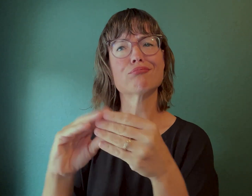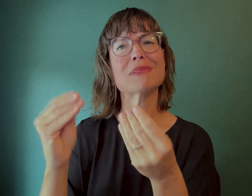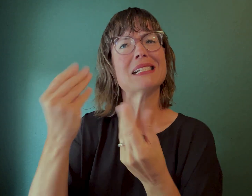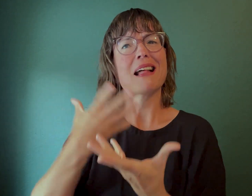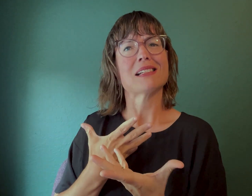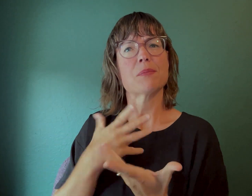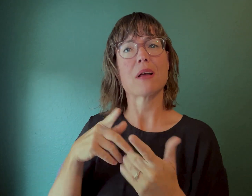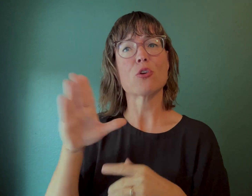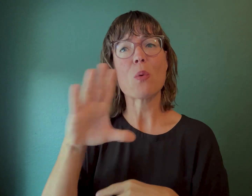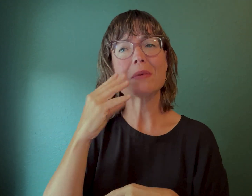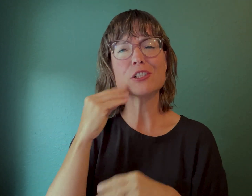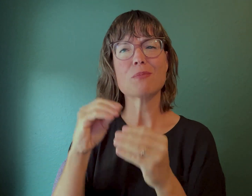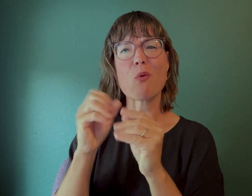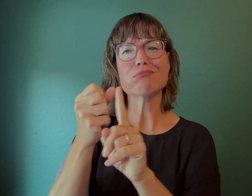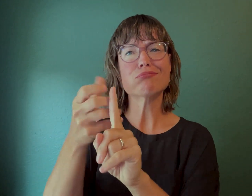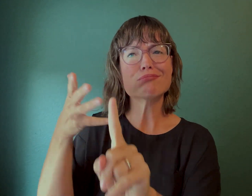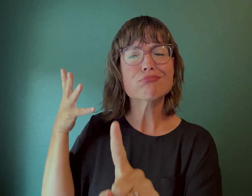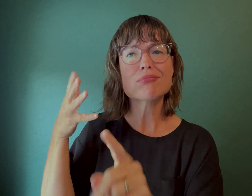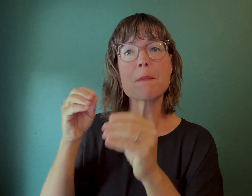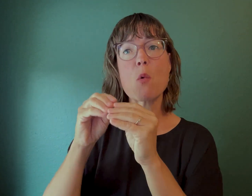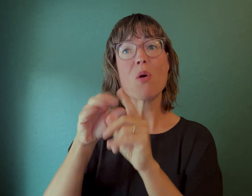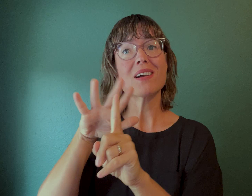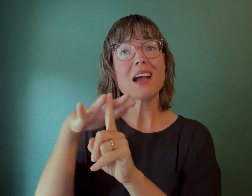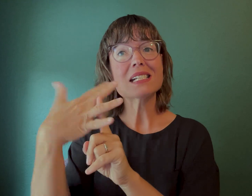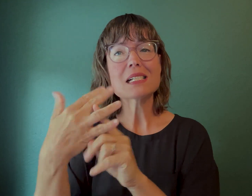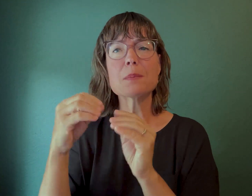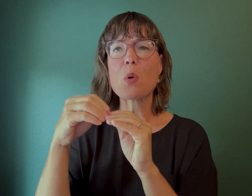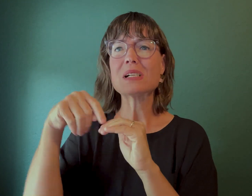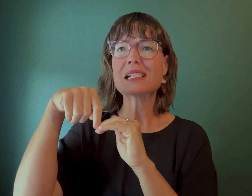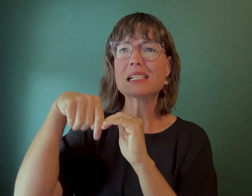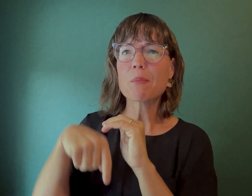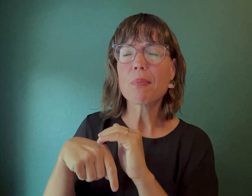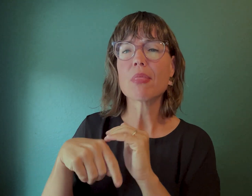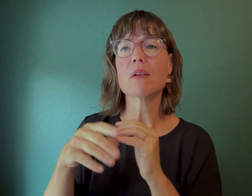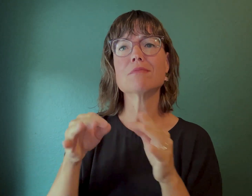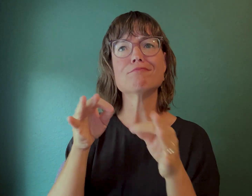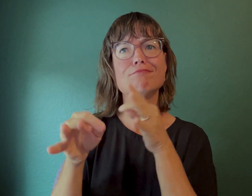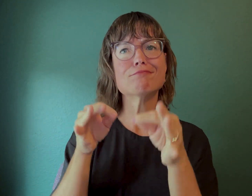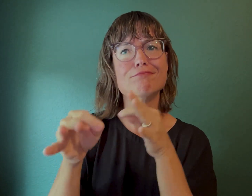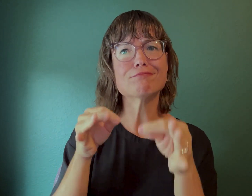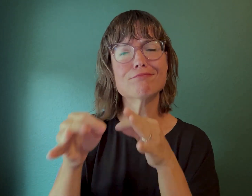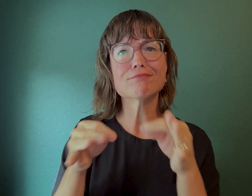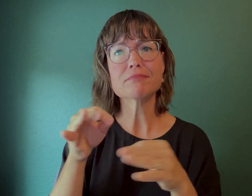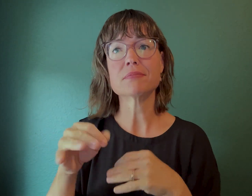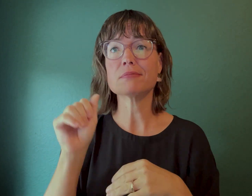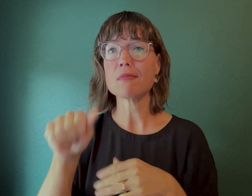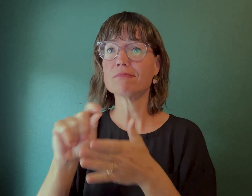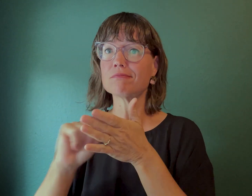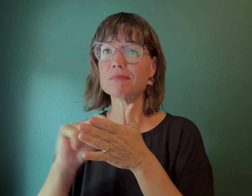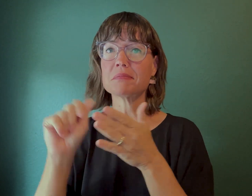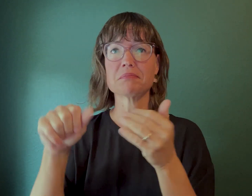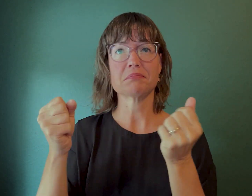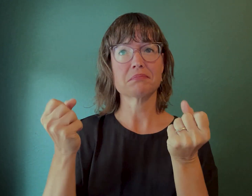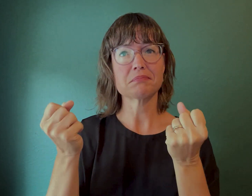Here we are asking deaf college students to tell us their stories, in either ASL or written English, about their experience